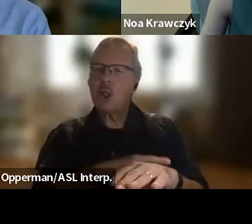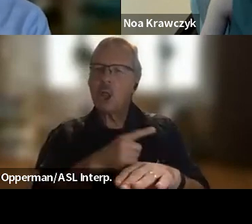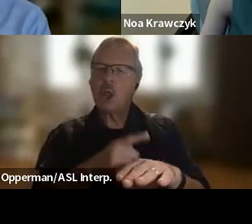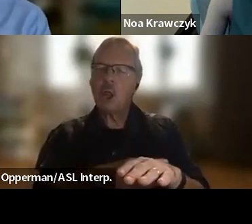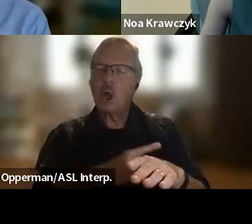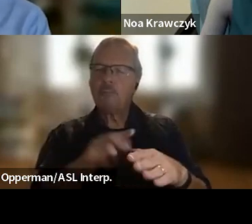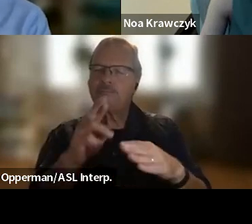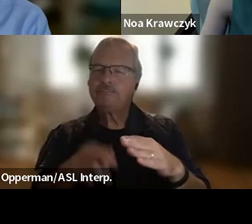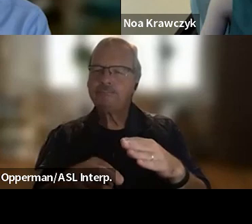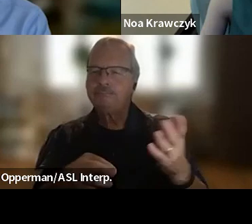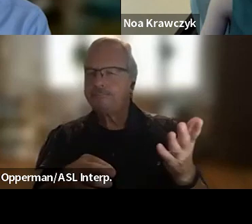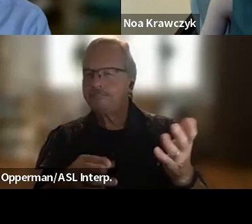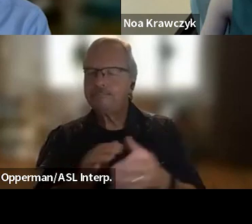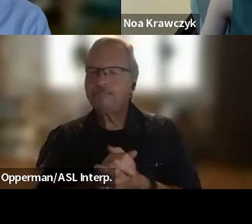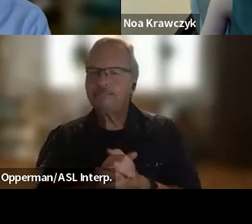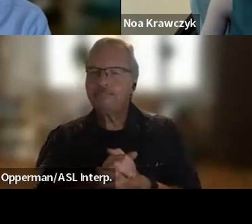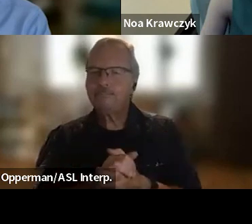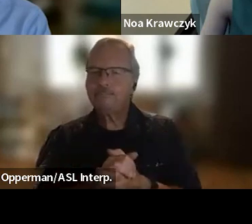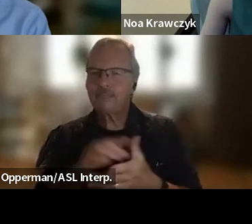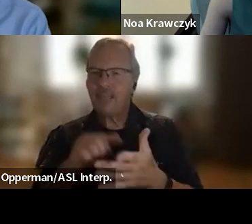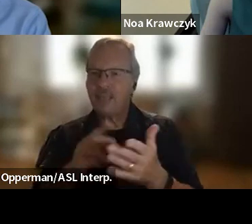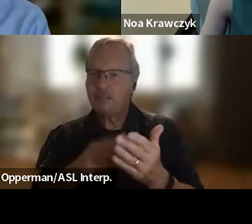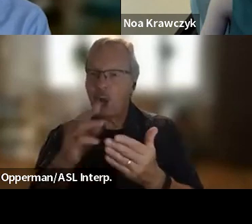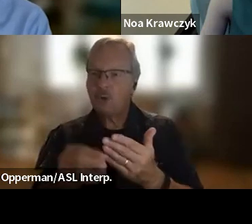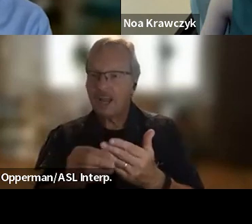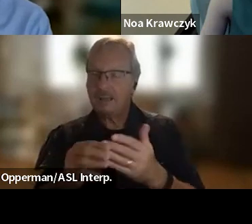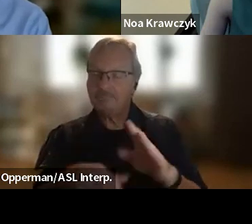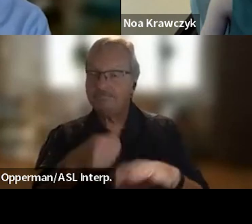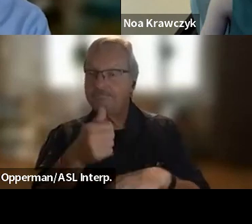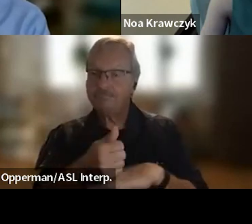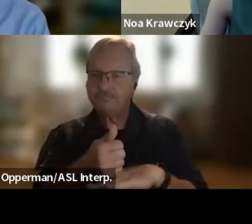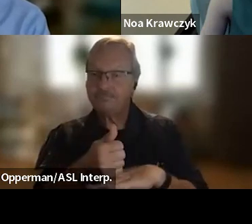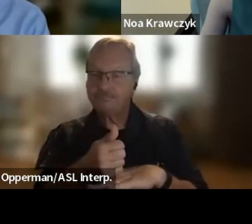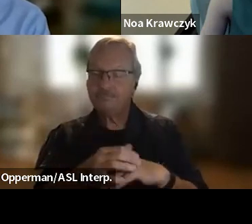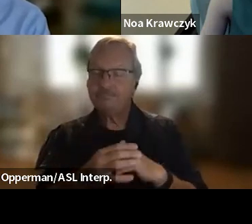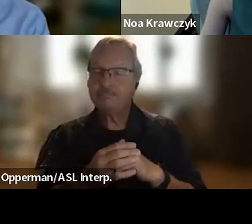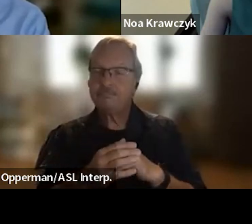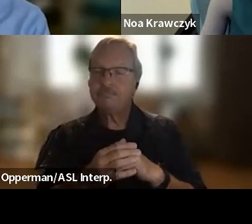of this project implementation, and how are you tracking that?